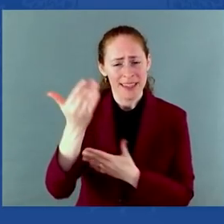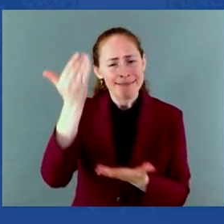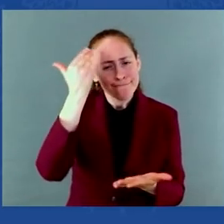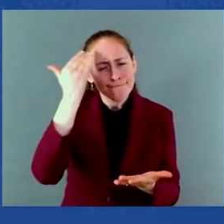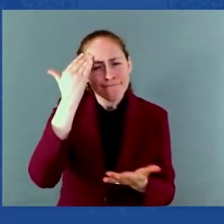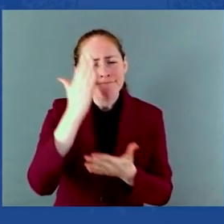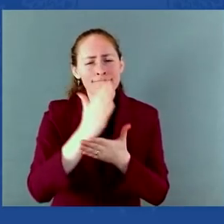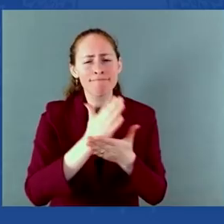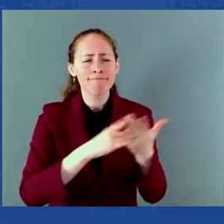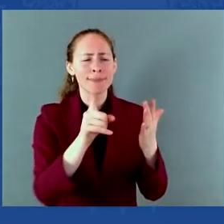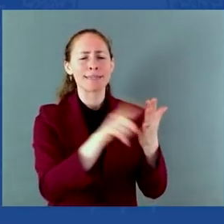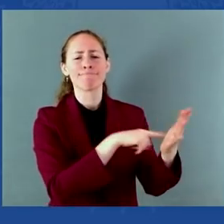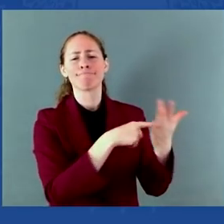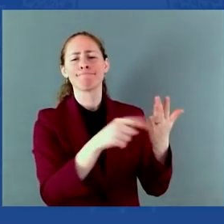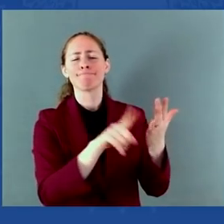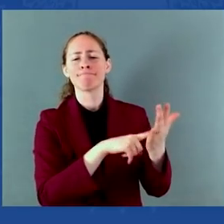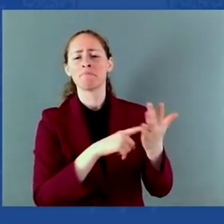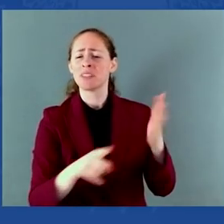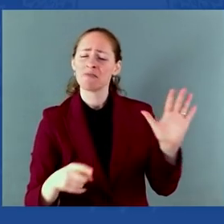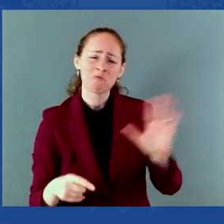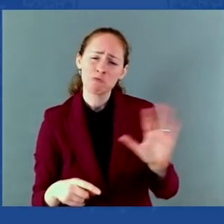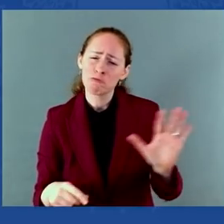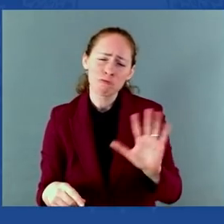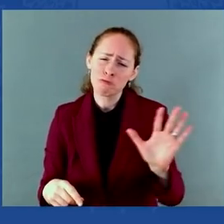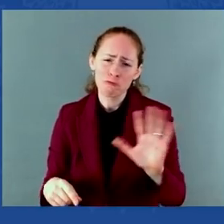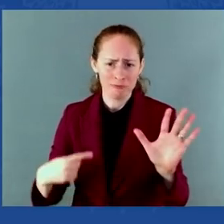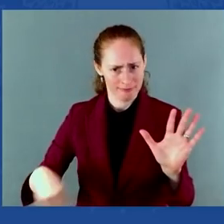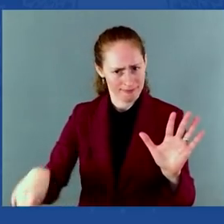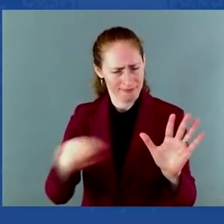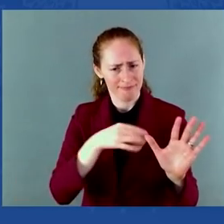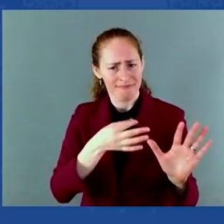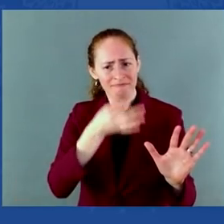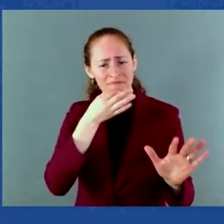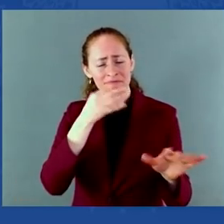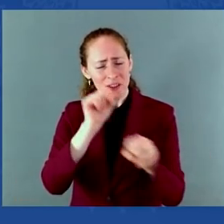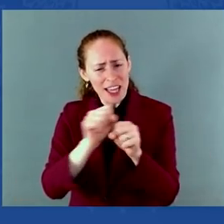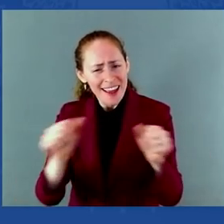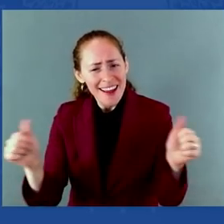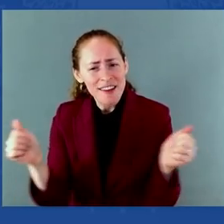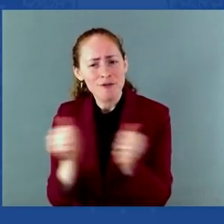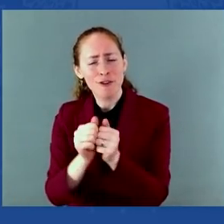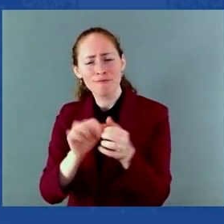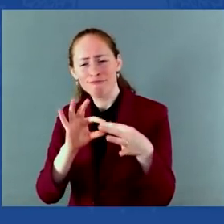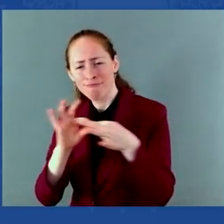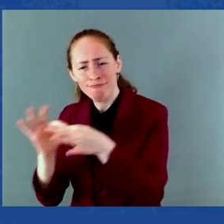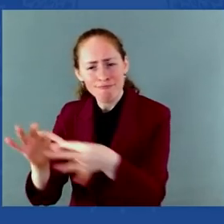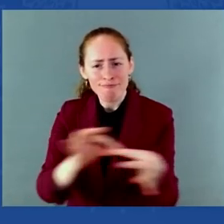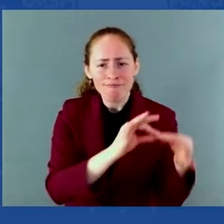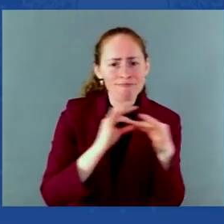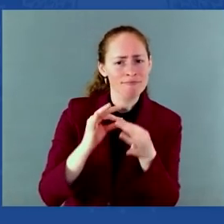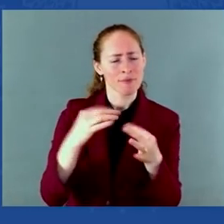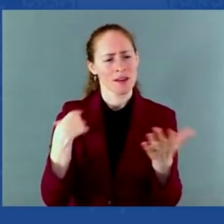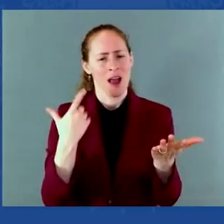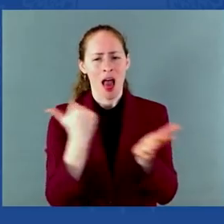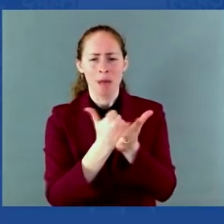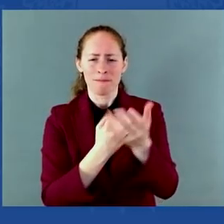We can deliver real results. We can deliver real people -- results that are going to affect their lives. And that we're --